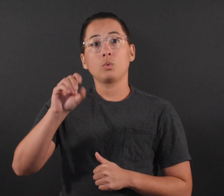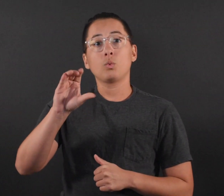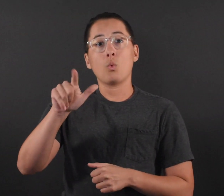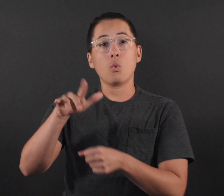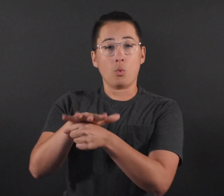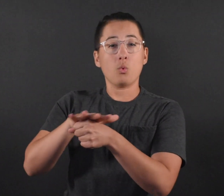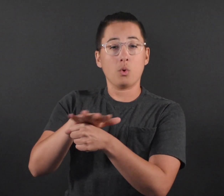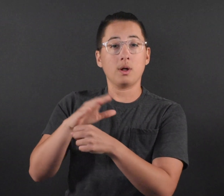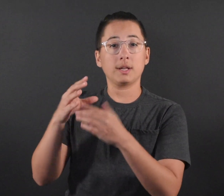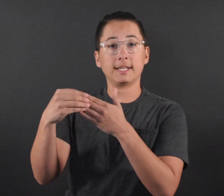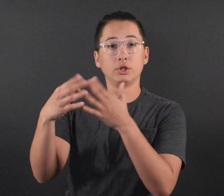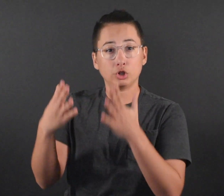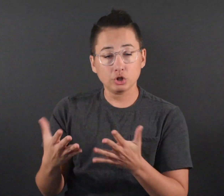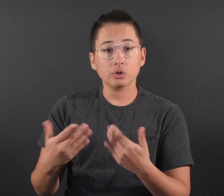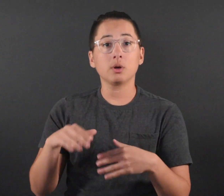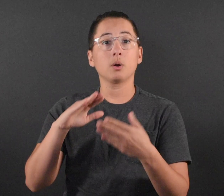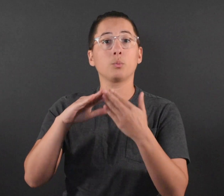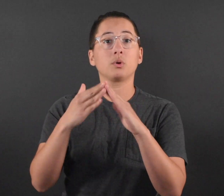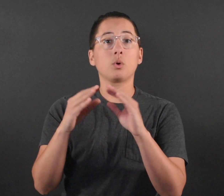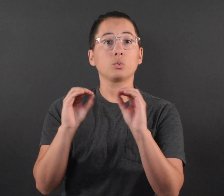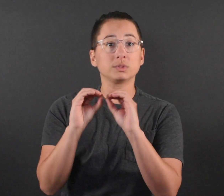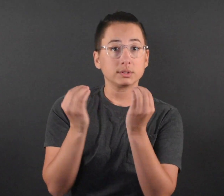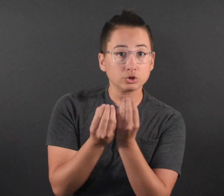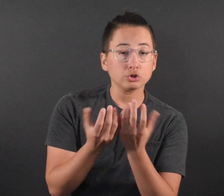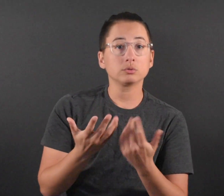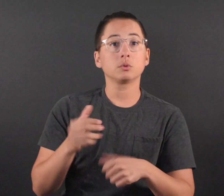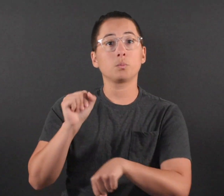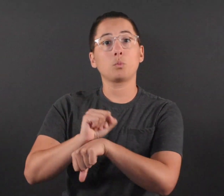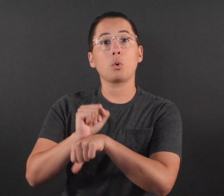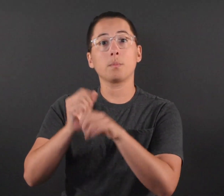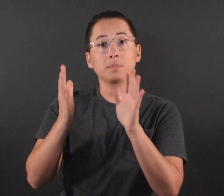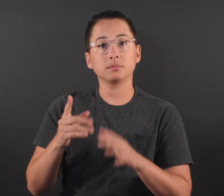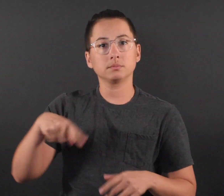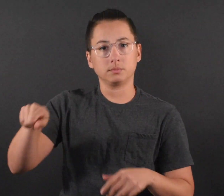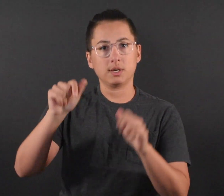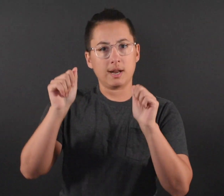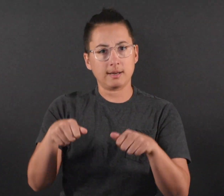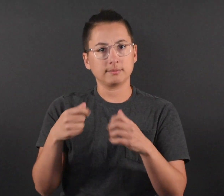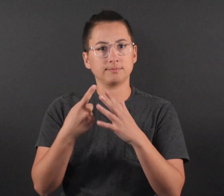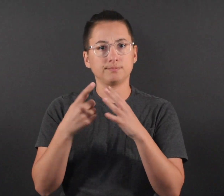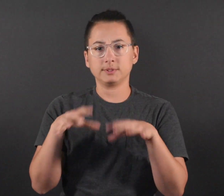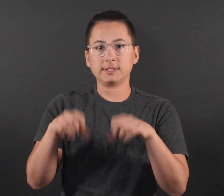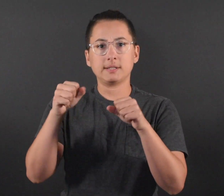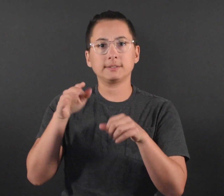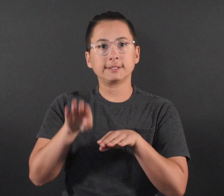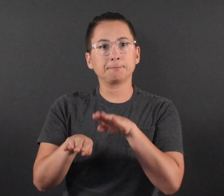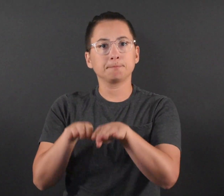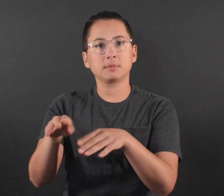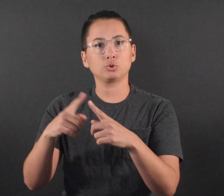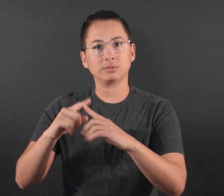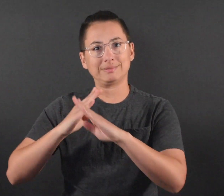Local leaders, community organizations and employers can take steps to prevent suicide: •